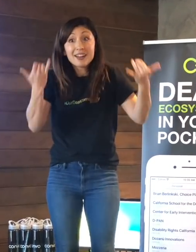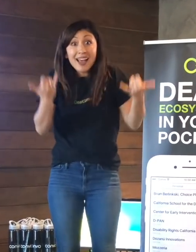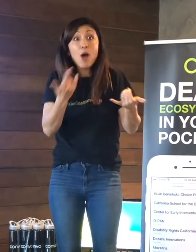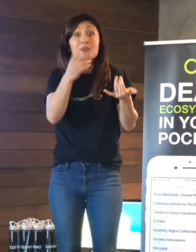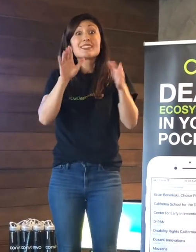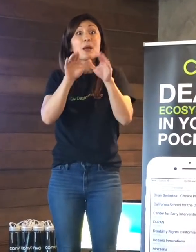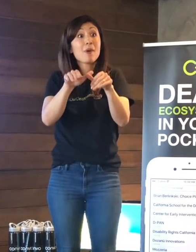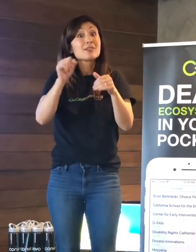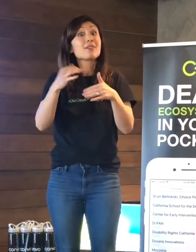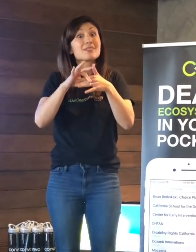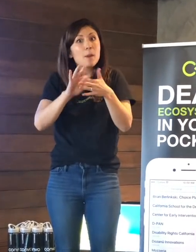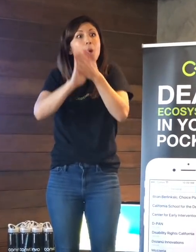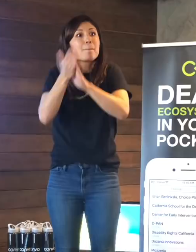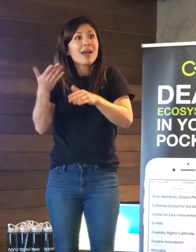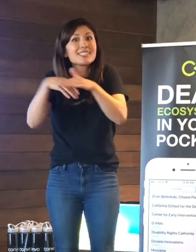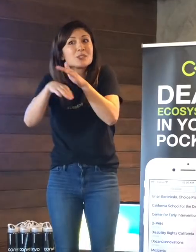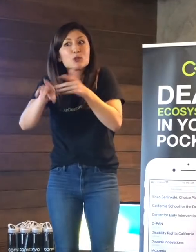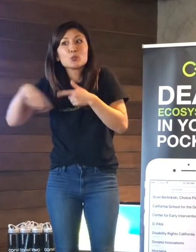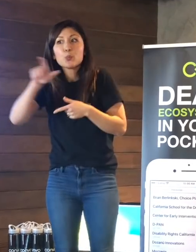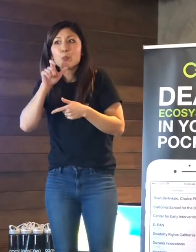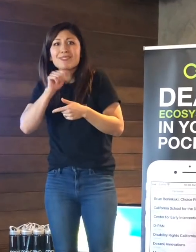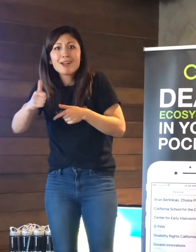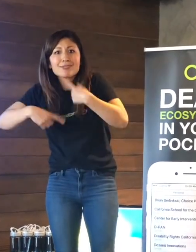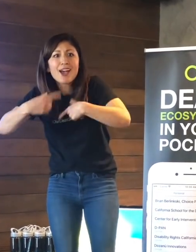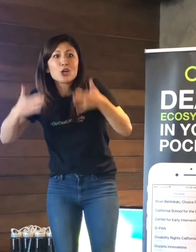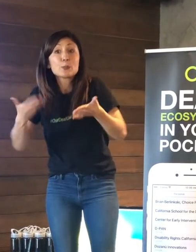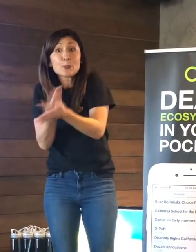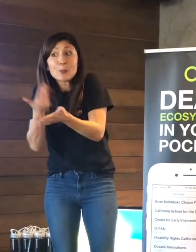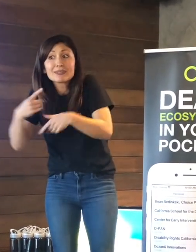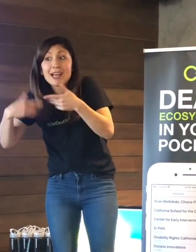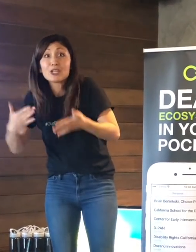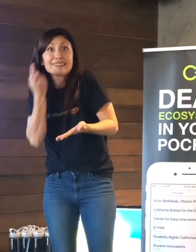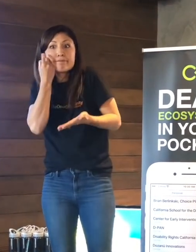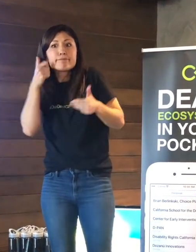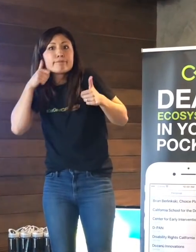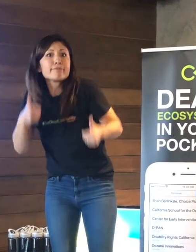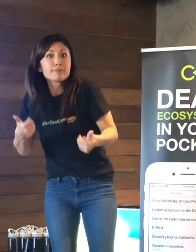Now The Daily Moth's content is accessible to non-signers, new signers, recent Late Deaf.